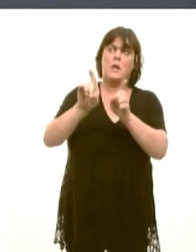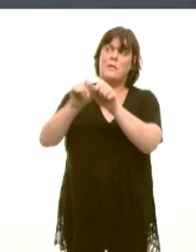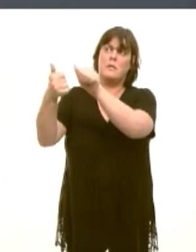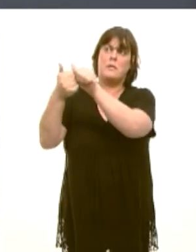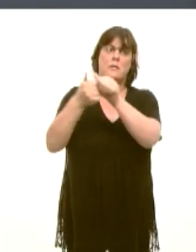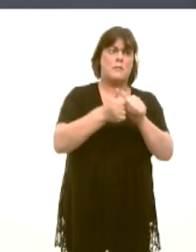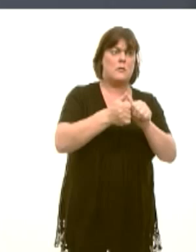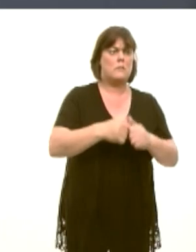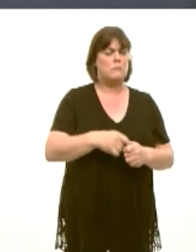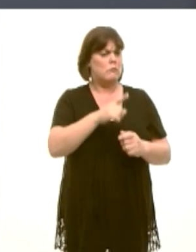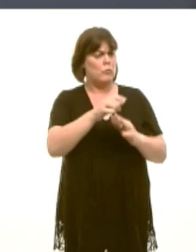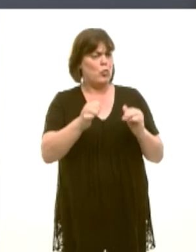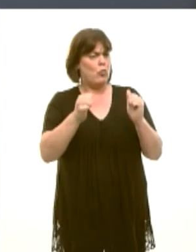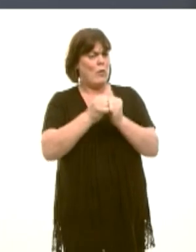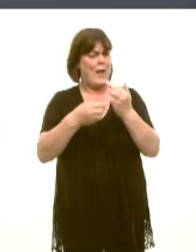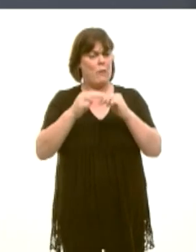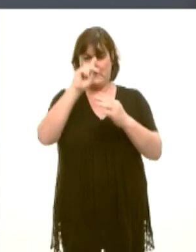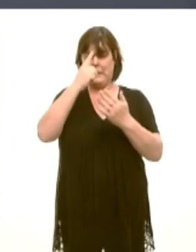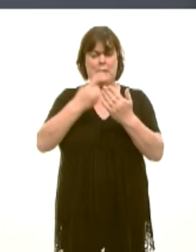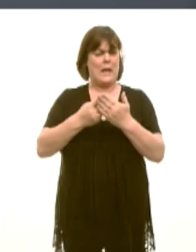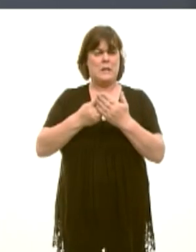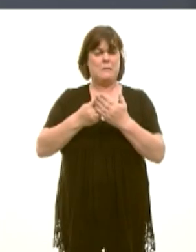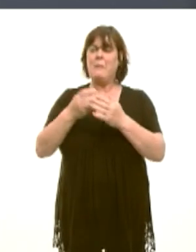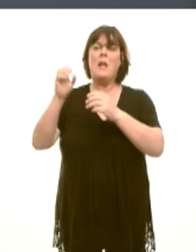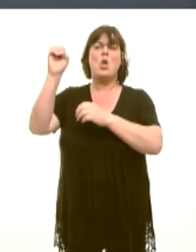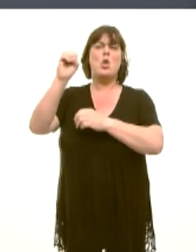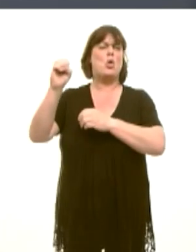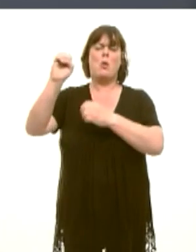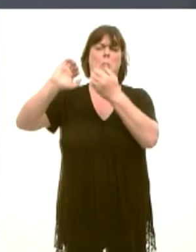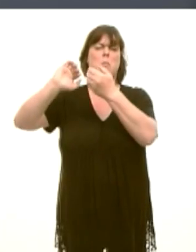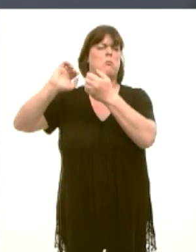agree with me that withdrawing from the EU puts successful policies at risk in the future